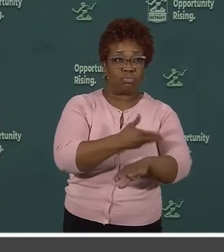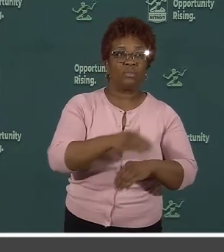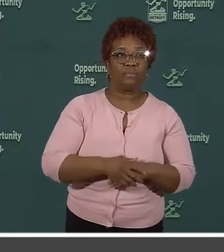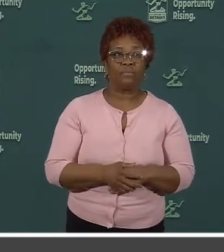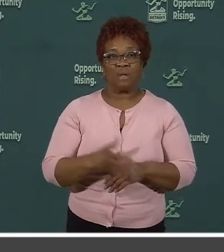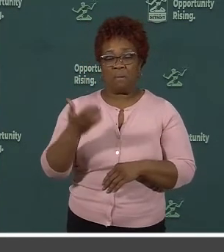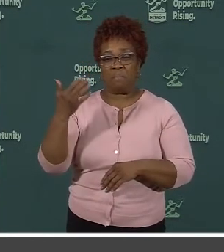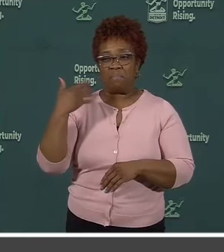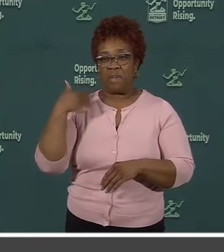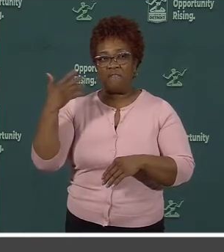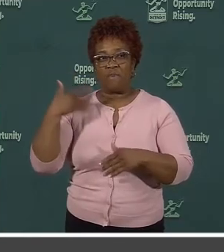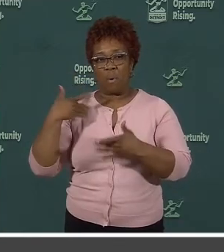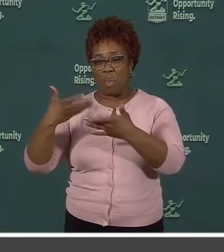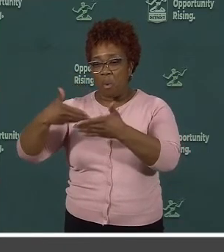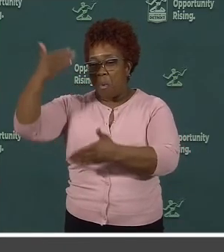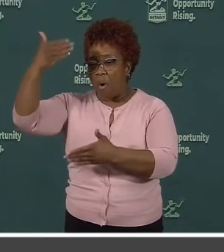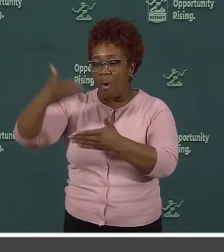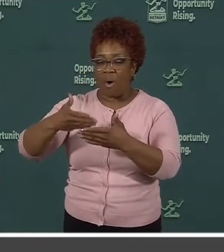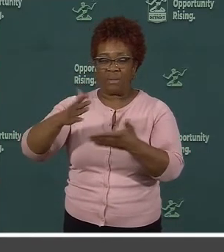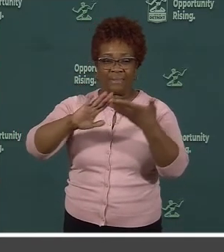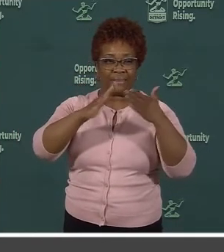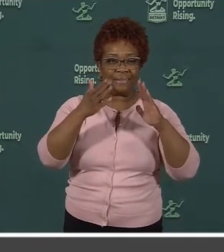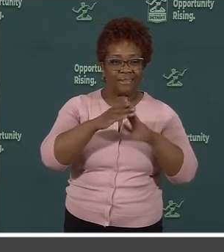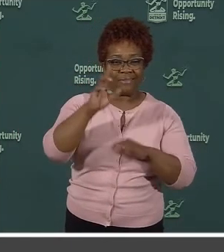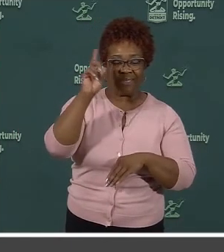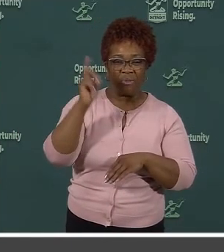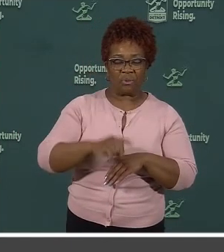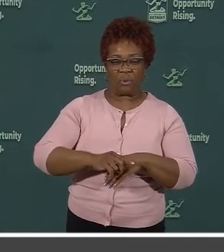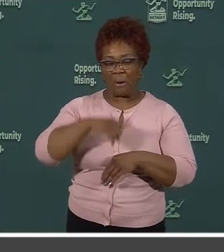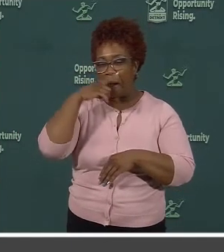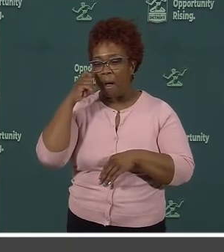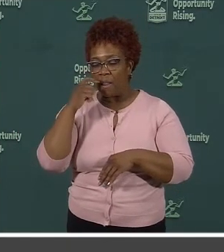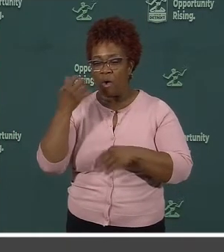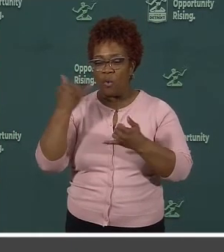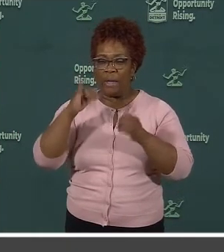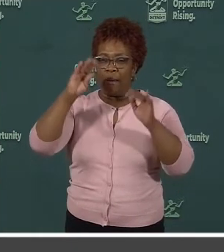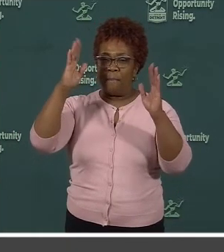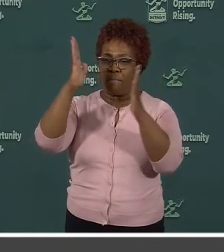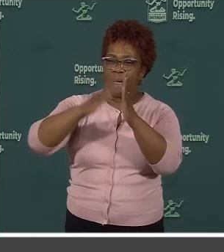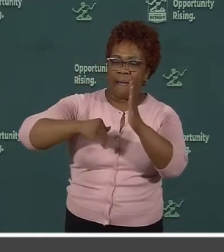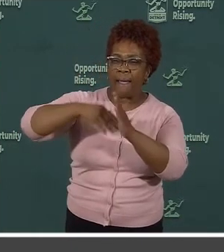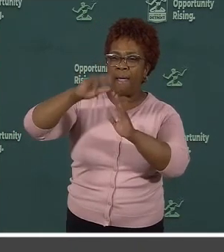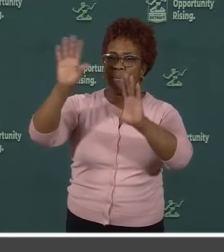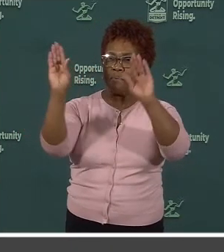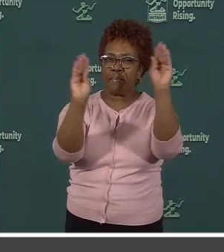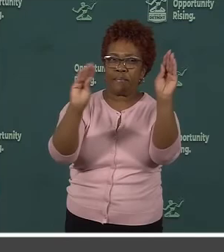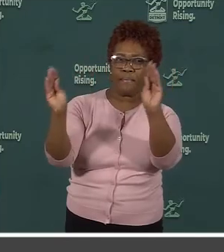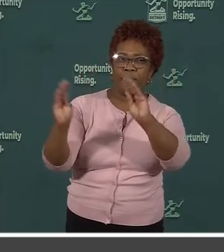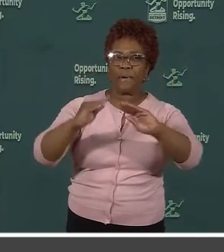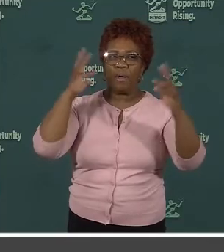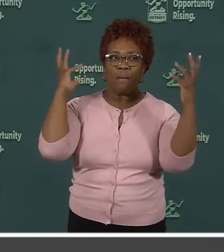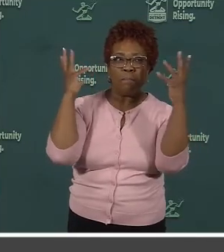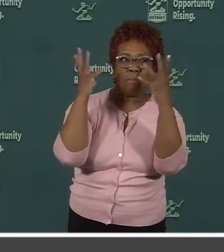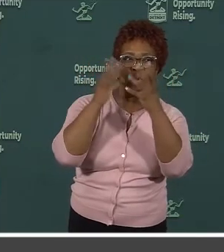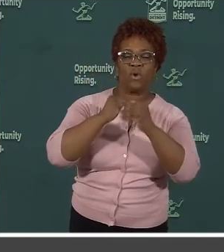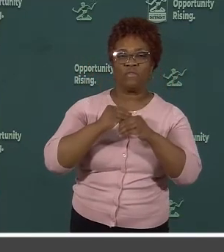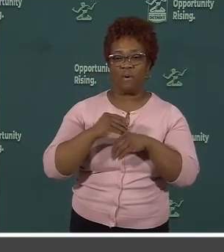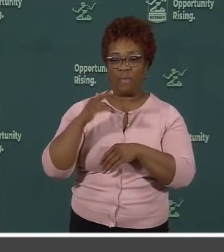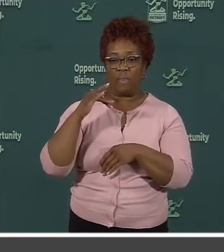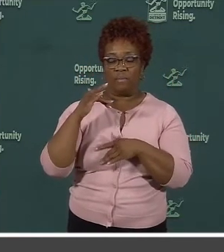INTO BEAUTY ONE HUNDRED MURALS AT OUR WALLS ARE AND WE TOOK THE ABANDONED RAIL LINE THAT RAN THROUGH THE WEST SIDE OF DETROIT AND WE ARE NOW BUILDING